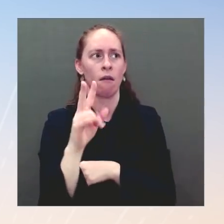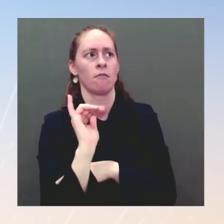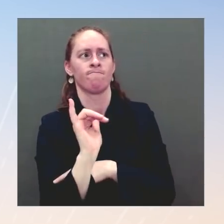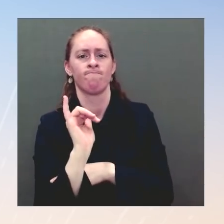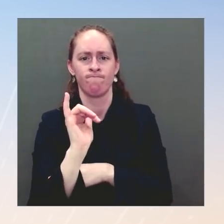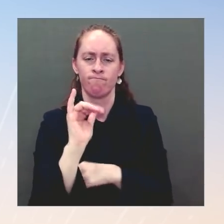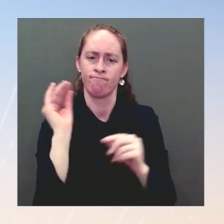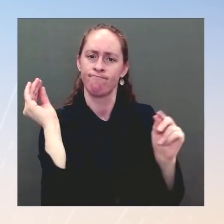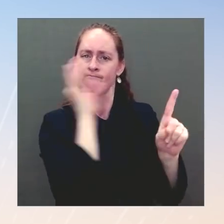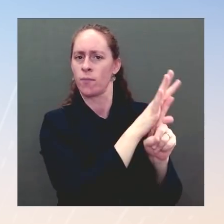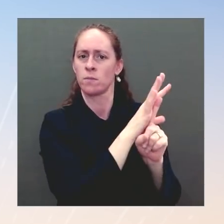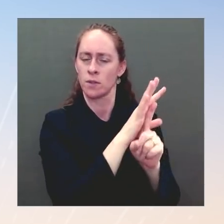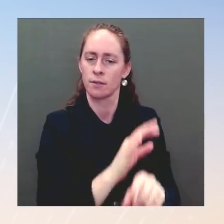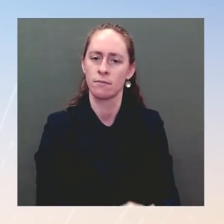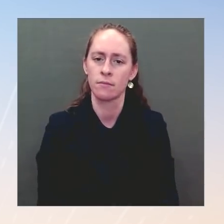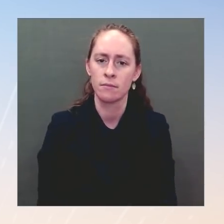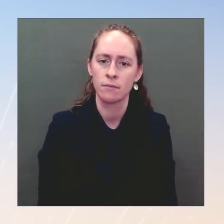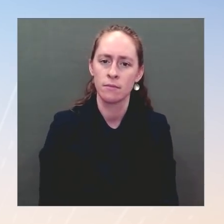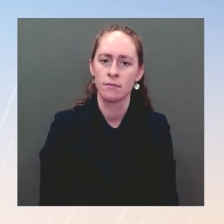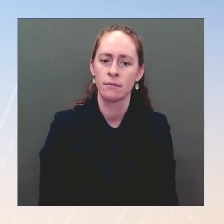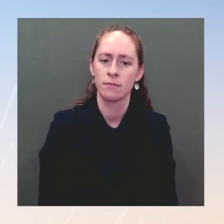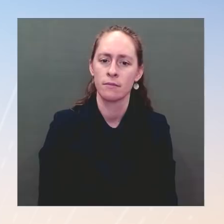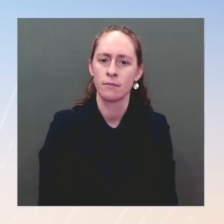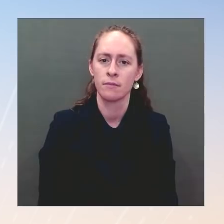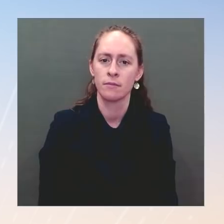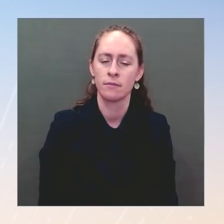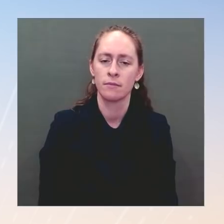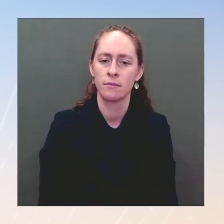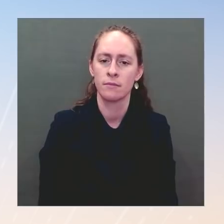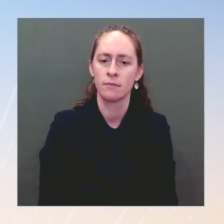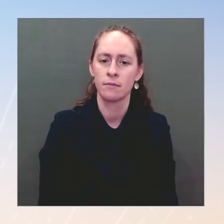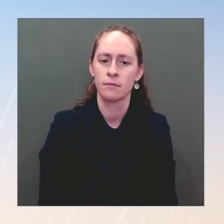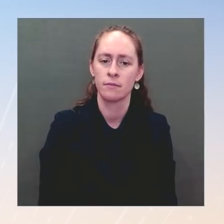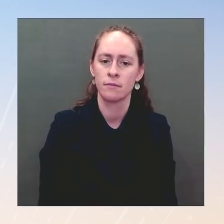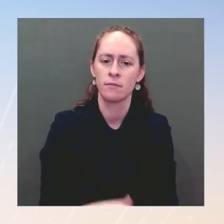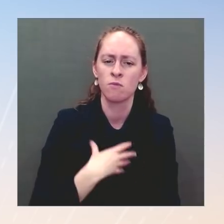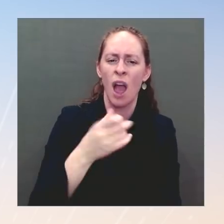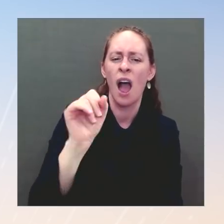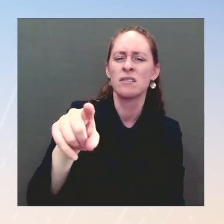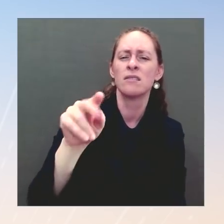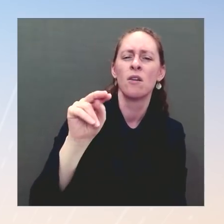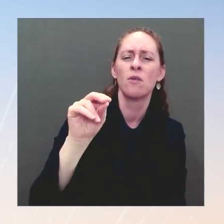Ms. Psaki: Sure. Yeah. The Press: Can you say -- we've seen the sanctions. Can you say declaratively that this pipeline